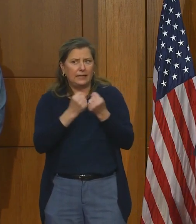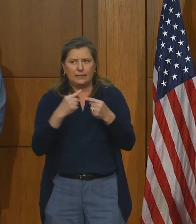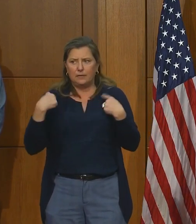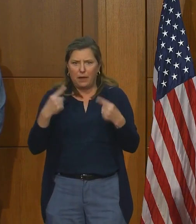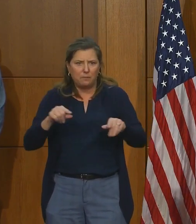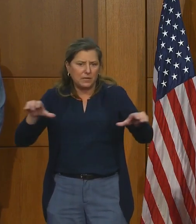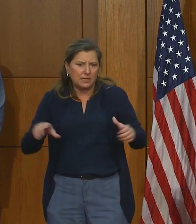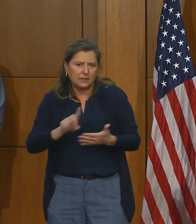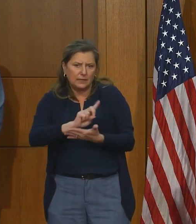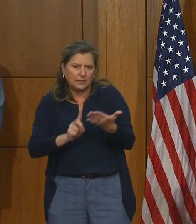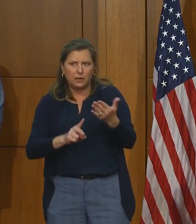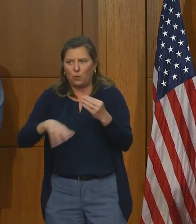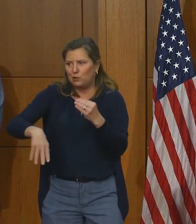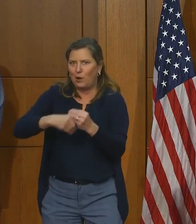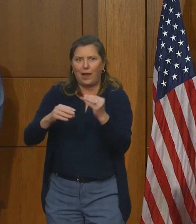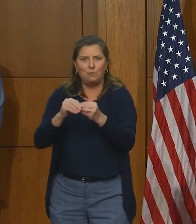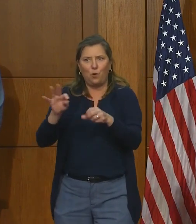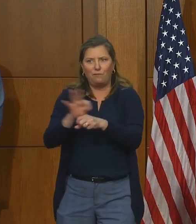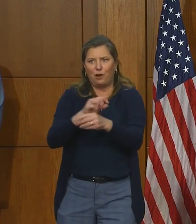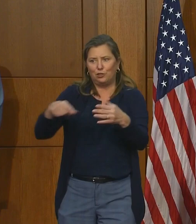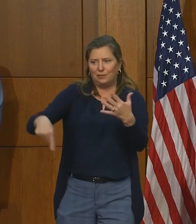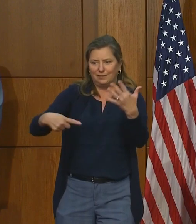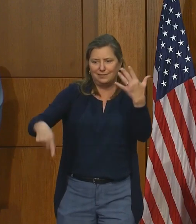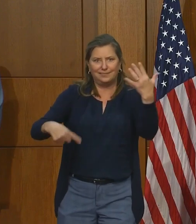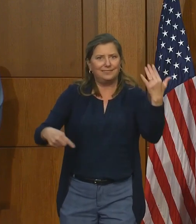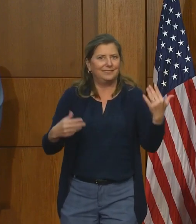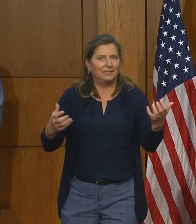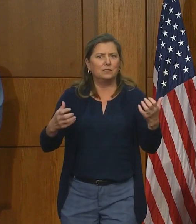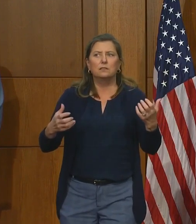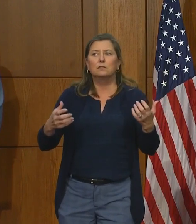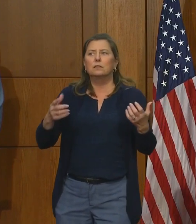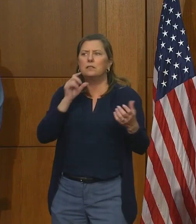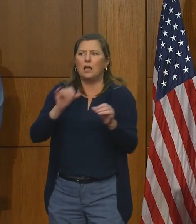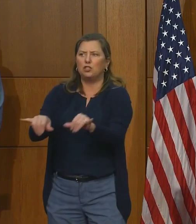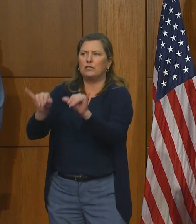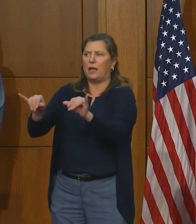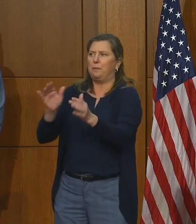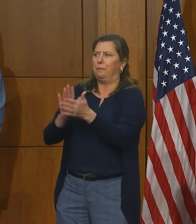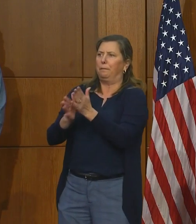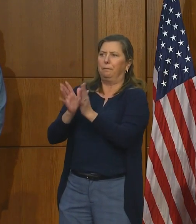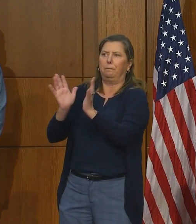IN THE T. THE DATA TEAM I HAVE DESIGNING THAT AGAIN ADD